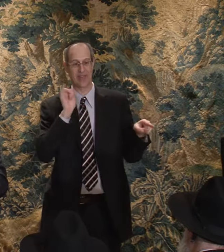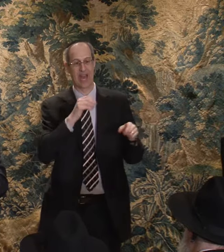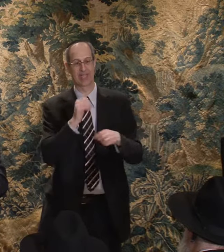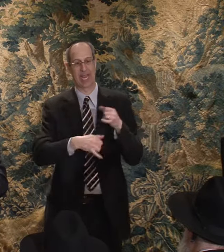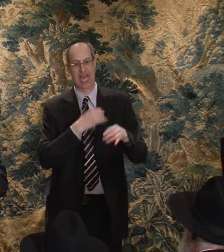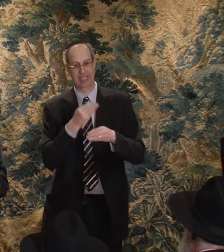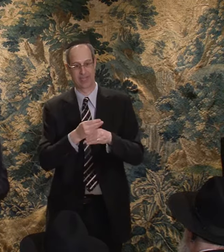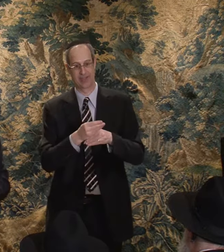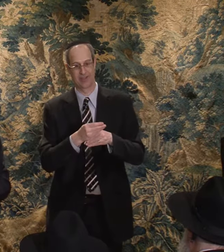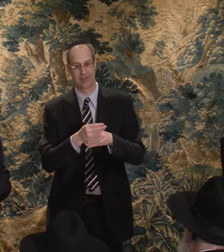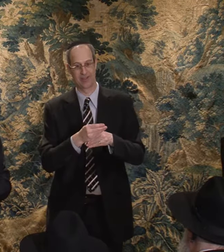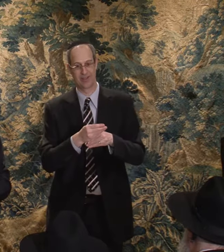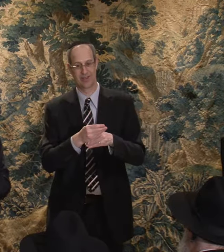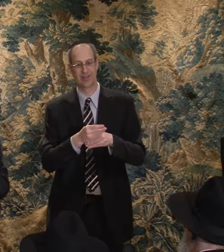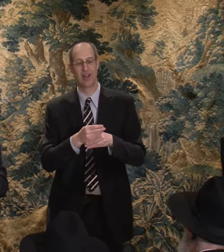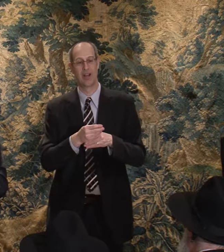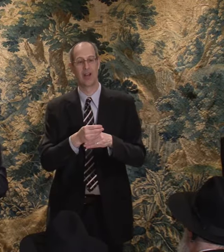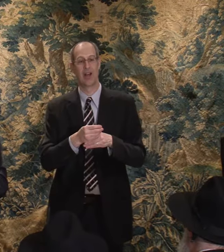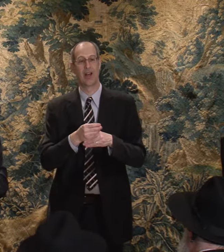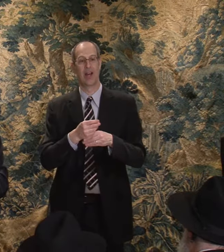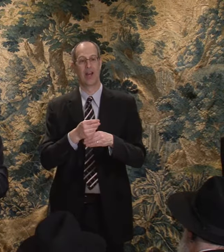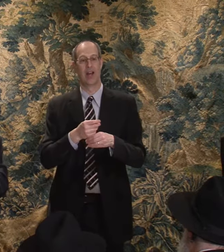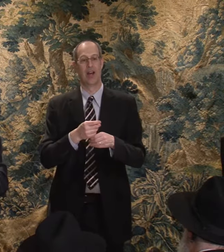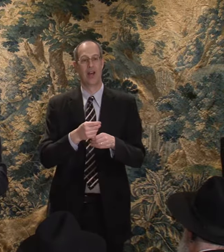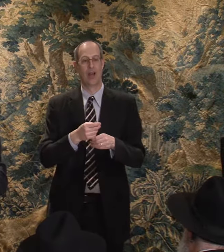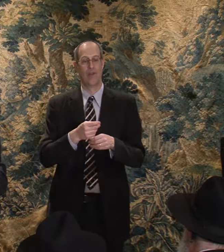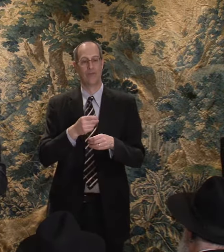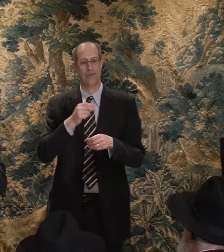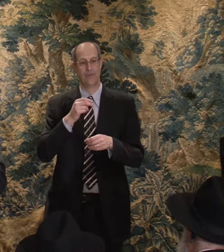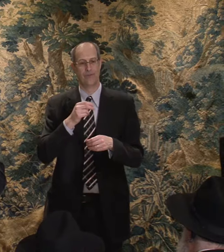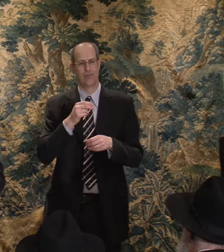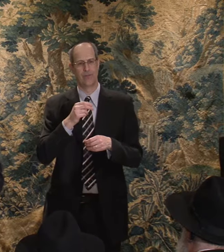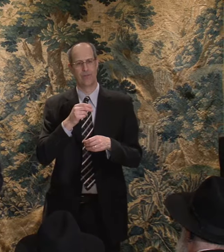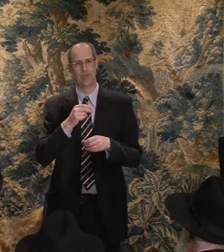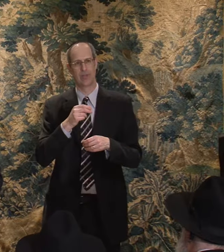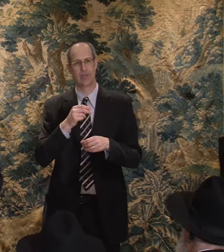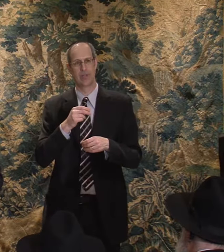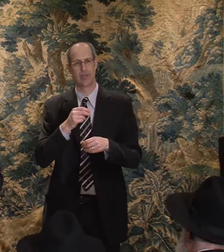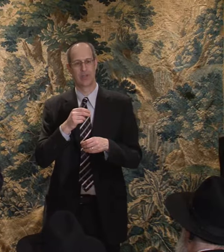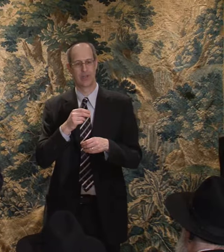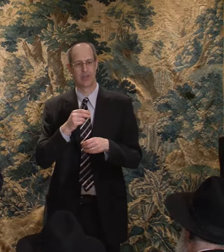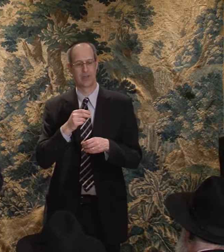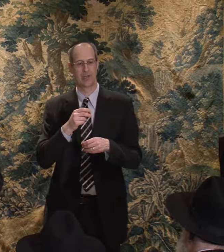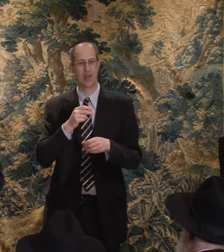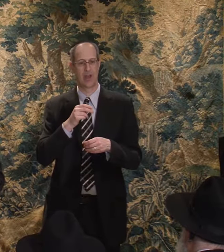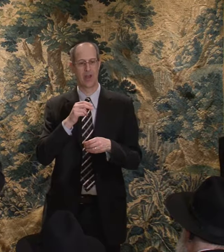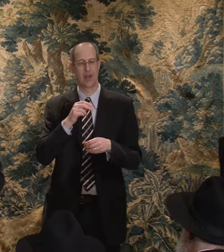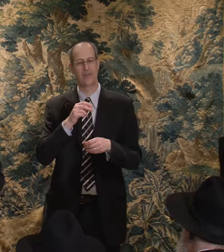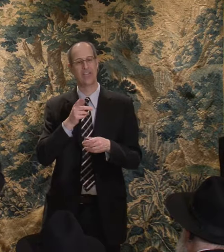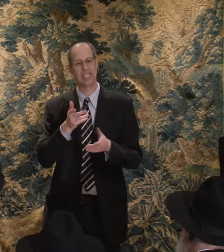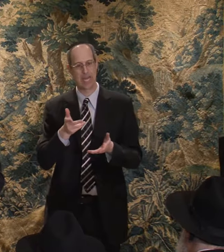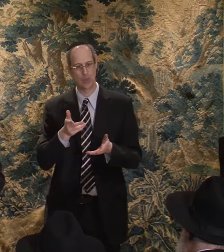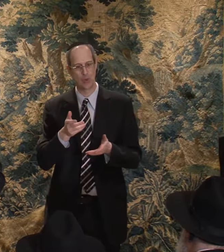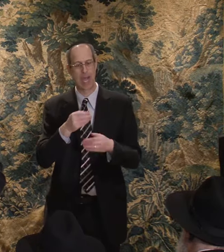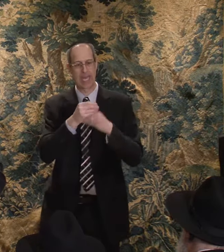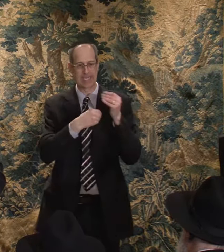that's what venosum dibala Turnham says when the snow is a palindrome you can read it frontwards and backwards when you do her side and you give cover to